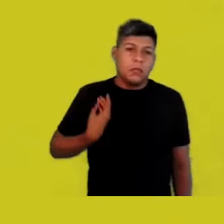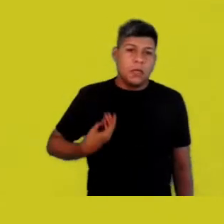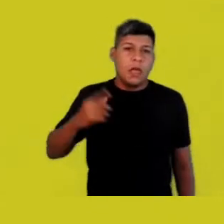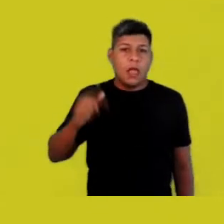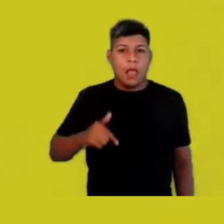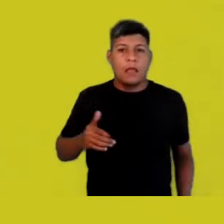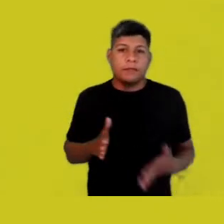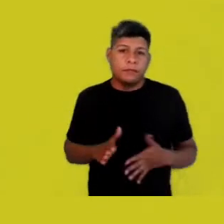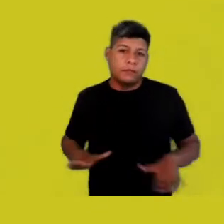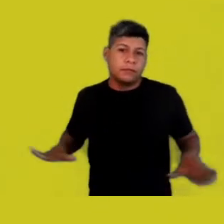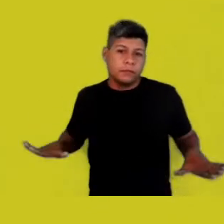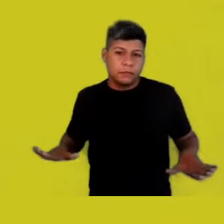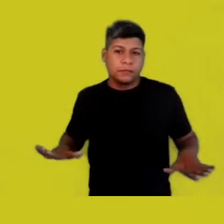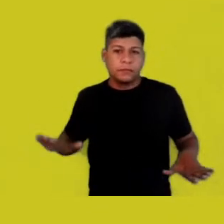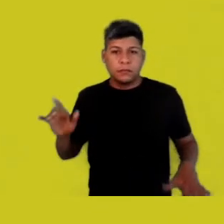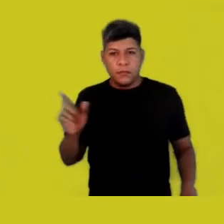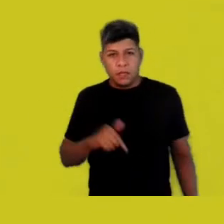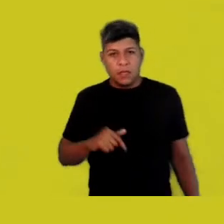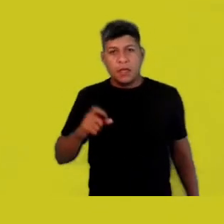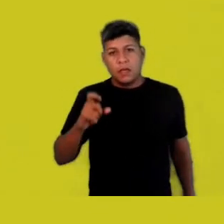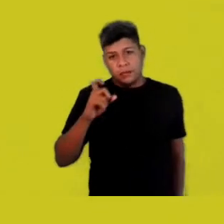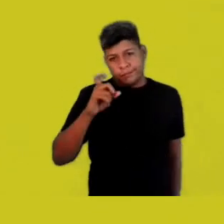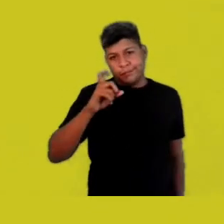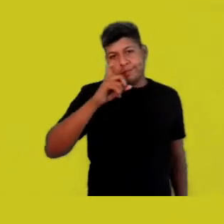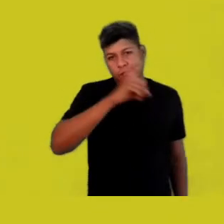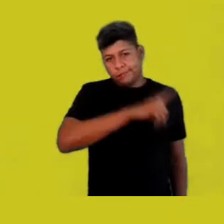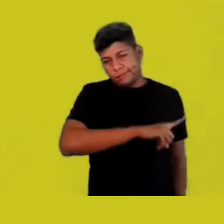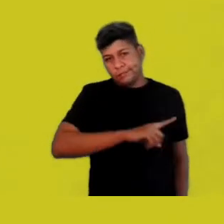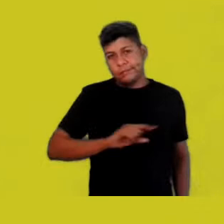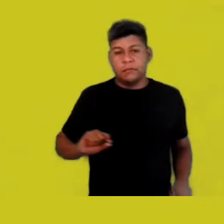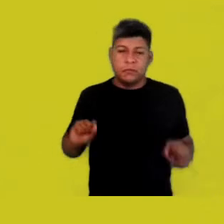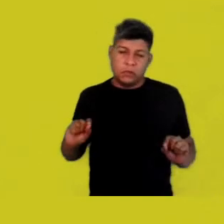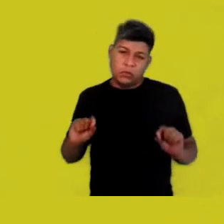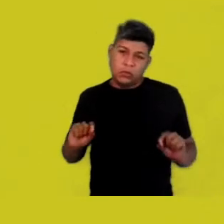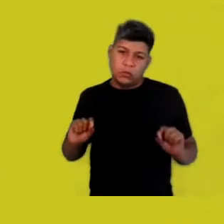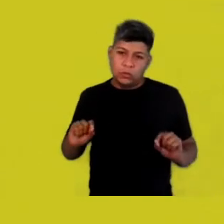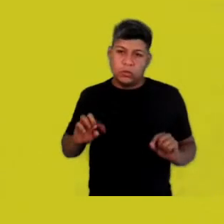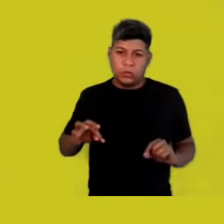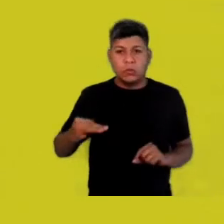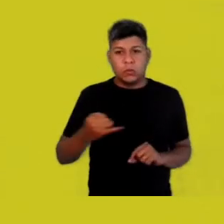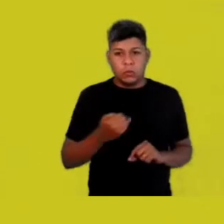I find very difficult not to be... probably you are, or aren’t...